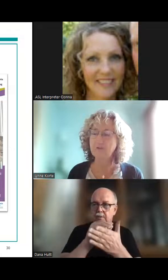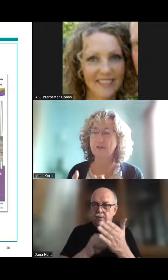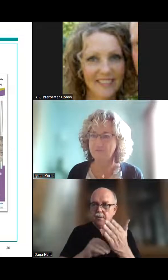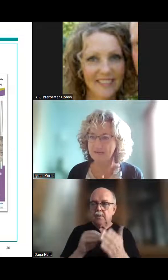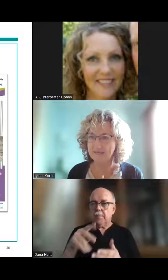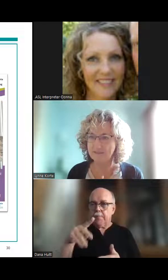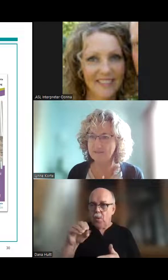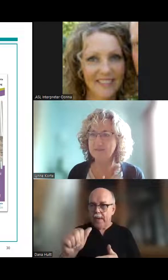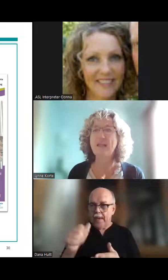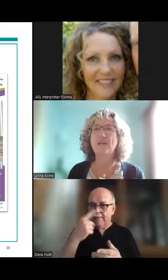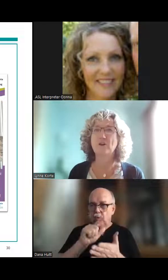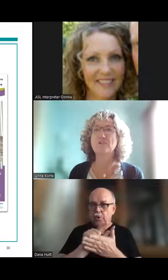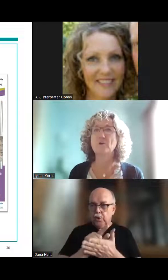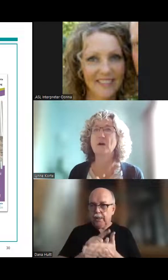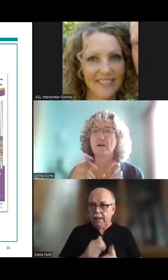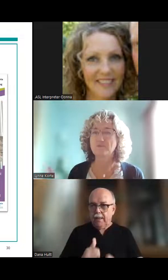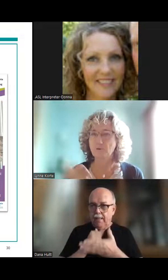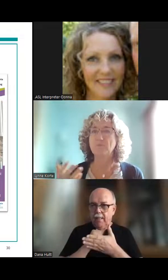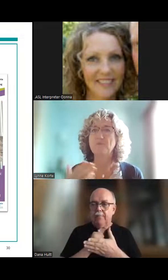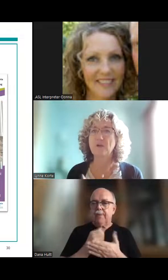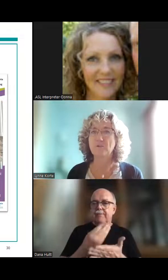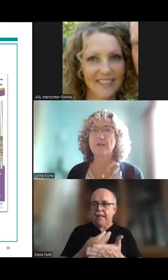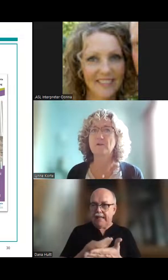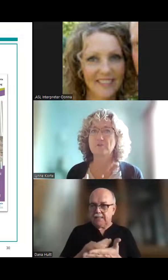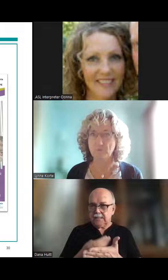our WA Cares section. We are going to move into audience